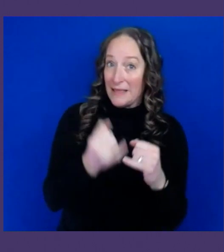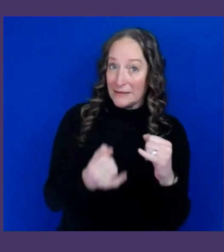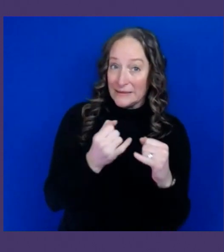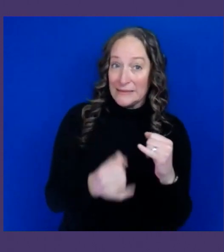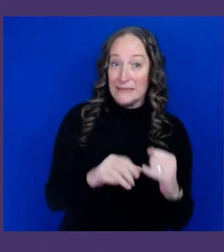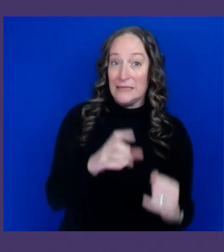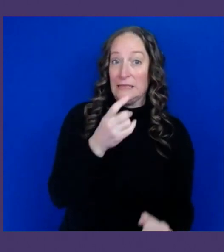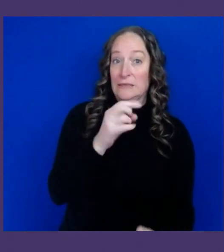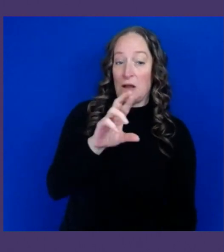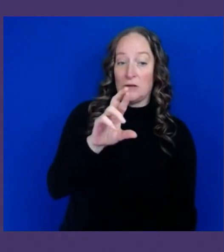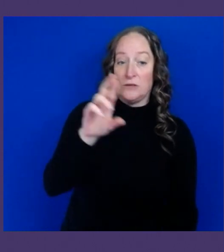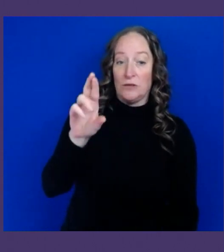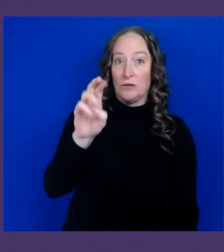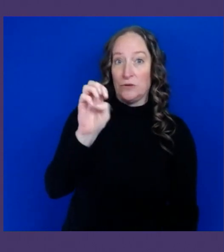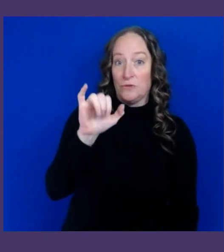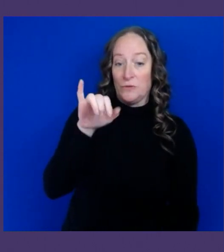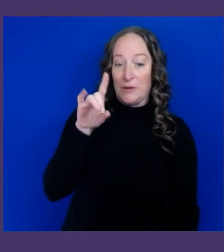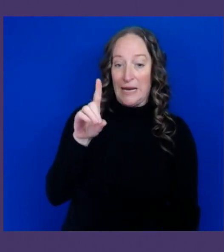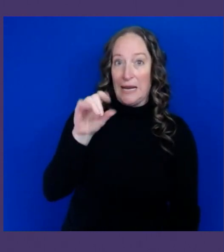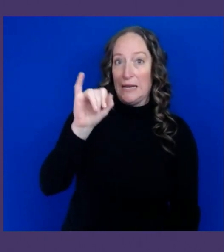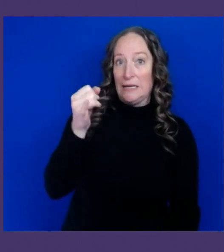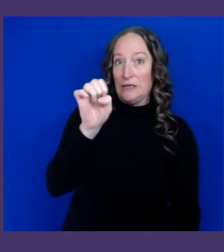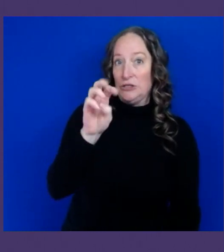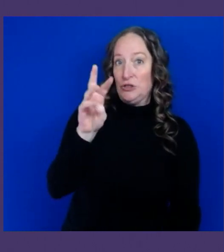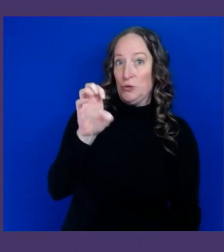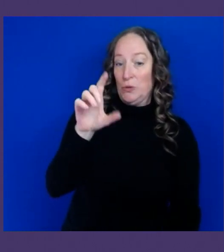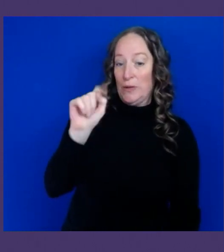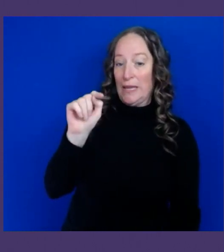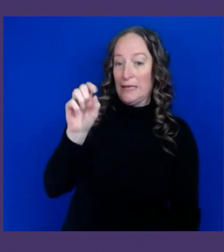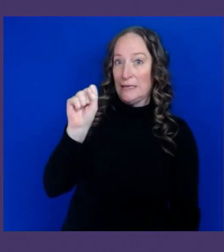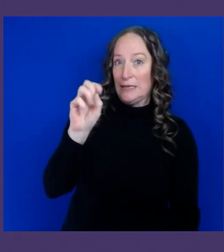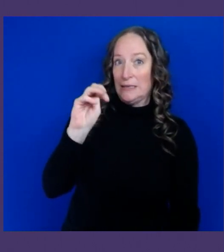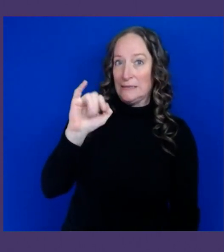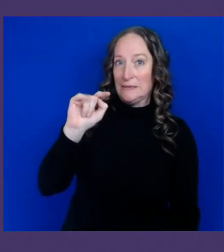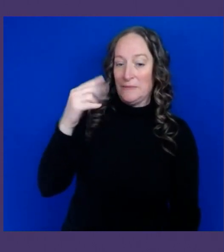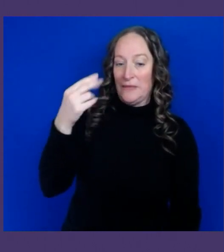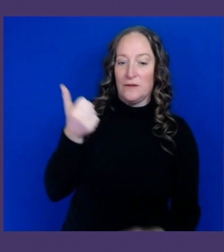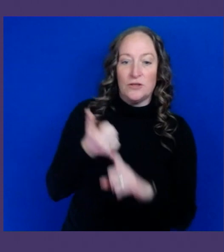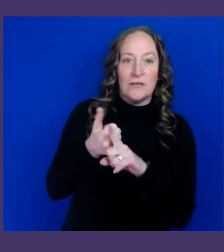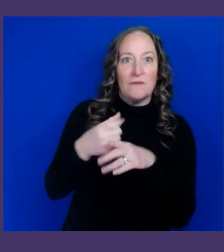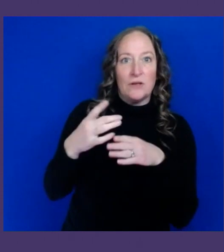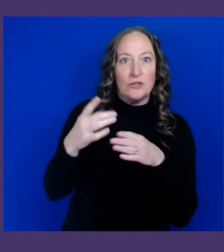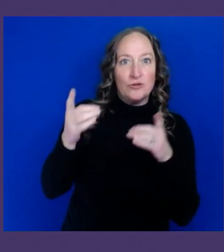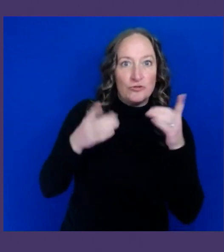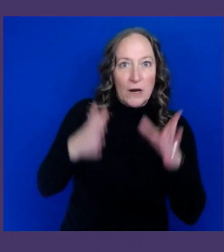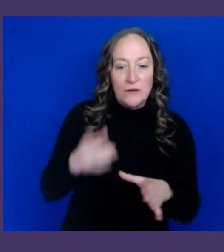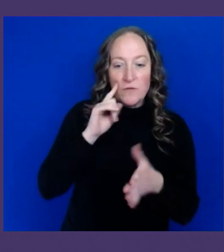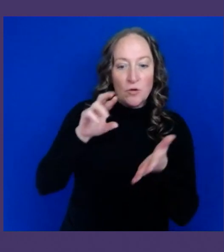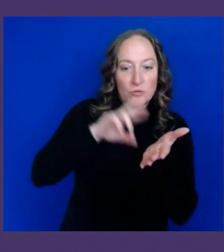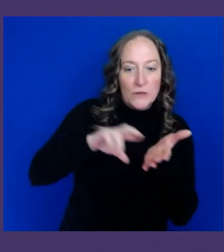Reid is the Director of Research and Policy for Disability:IN, a not-for-profit that empowers